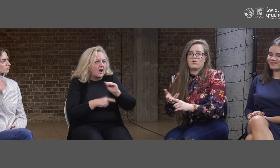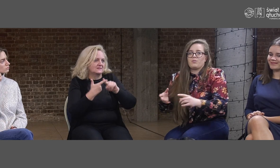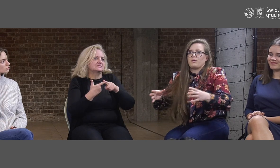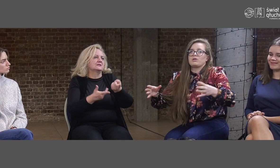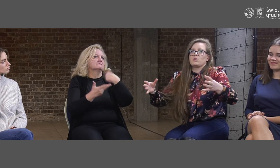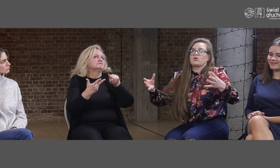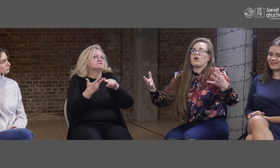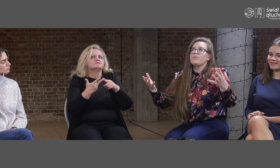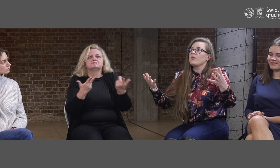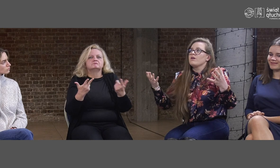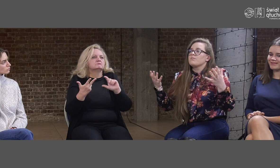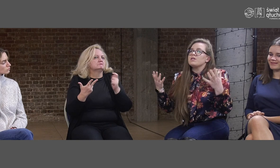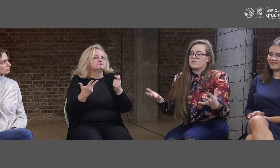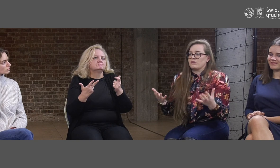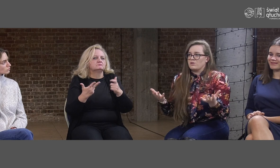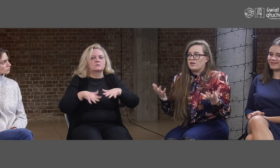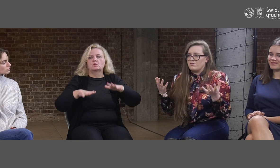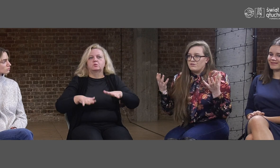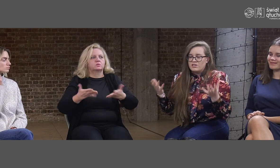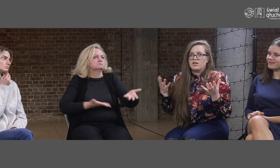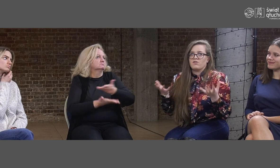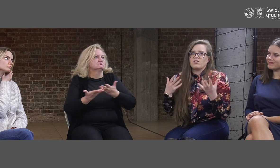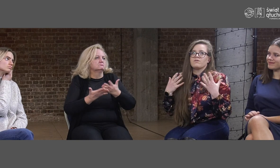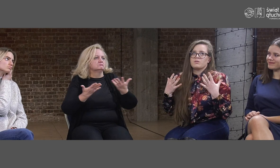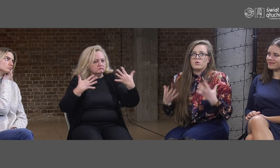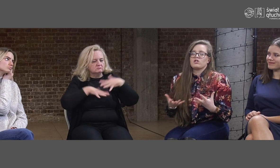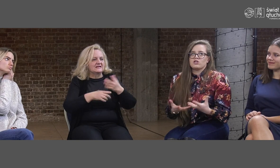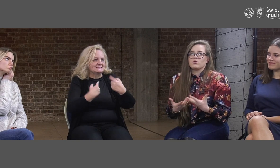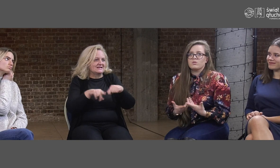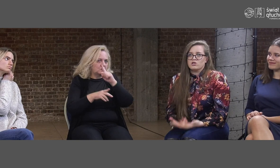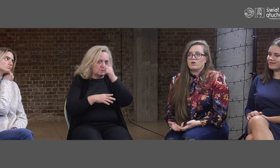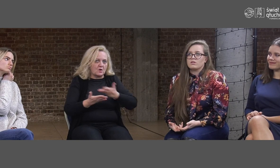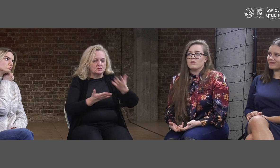or simply to be integrated with the hearing community.